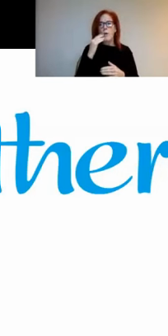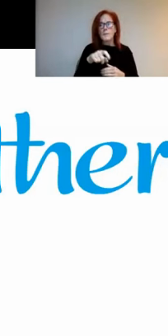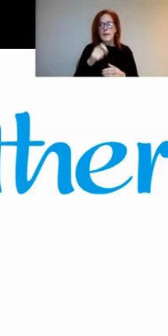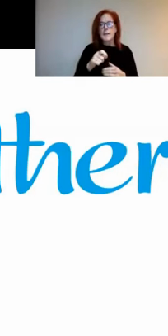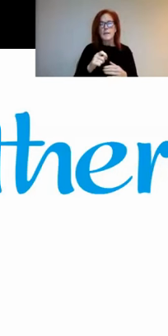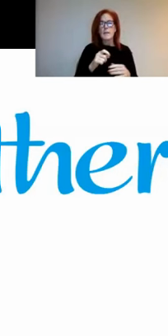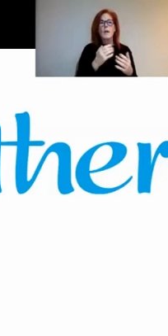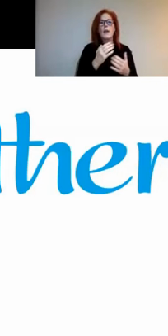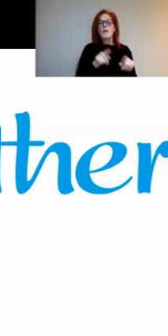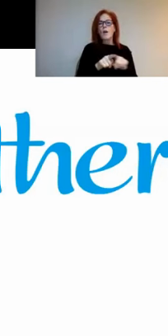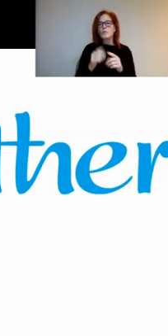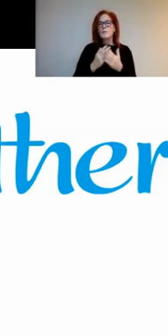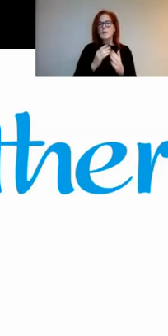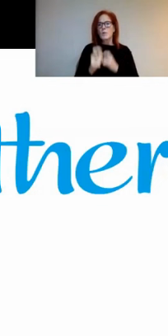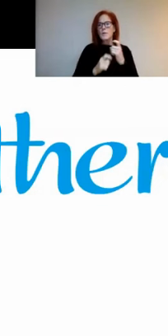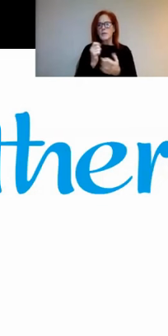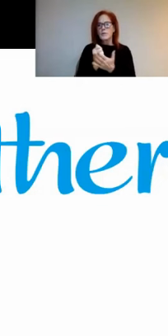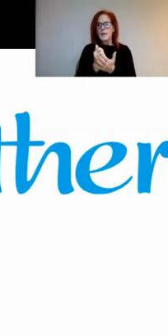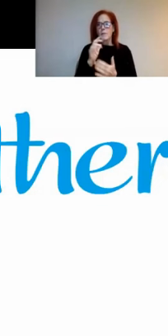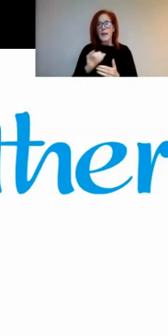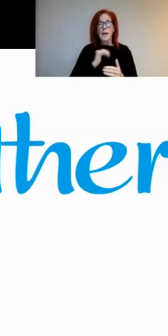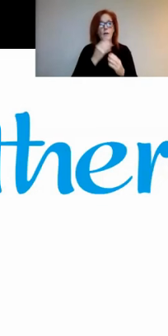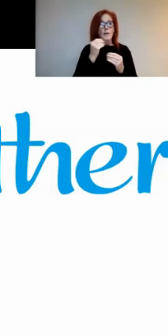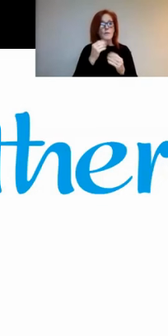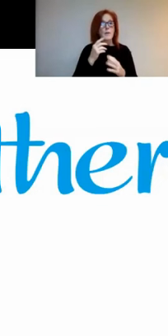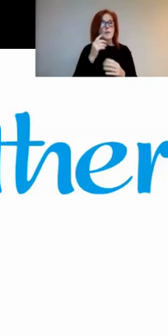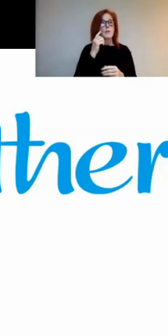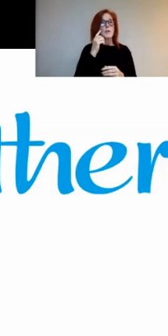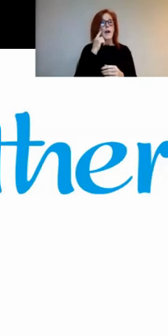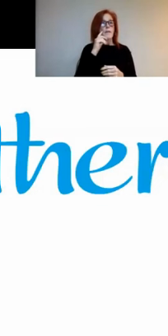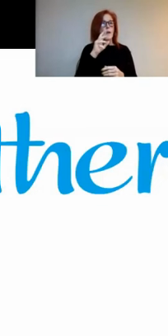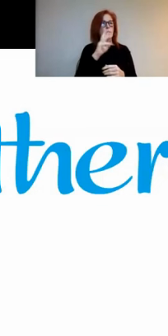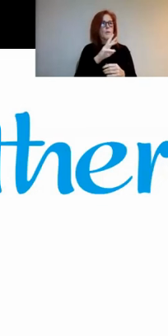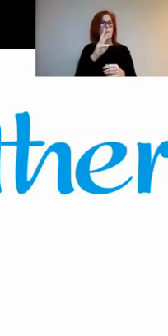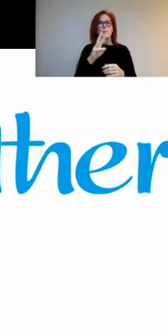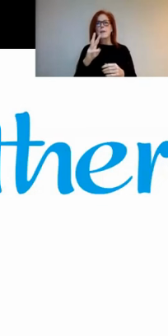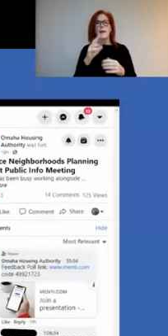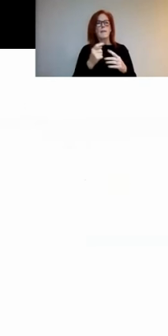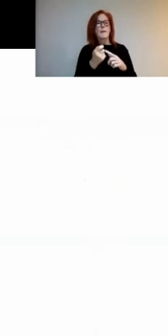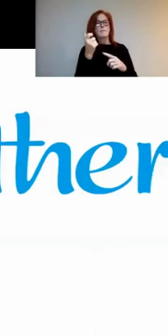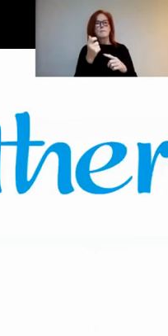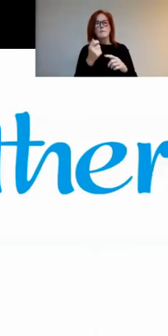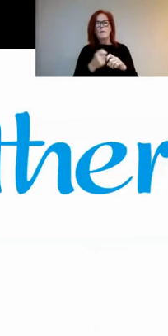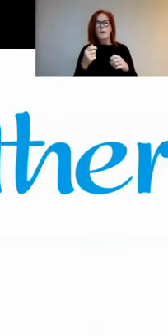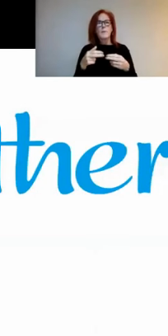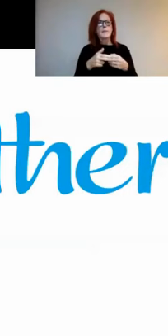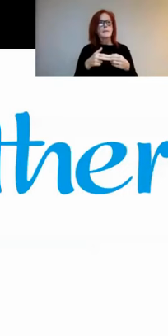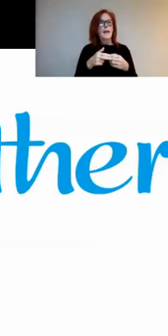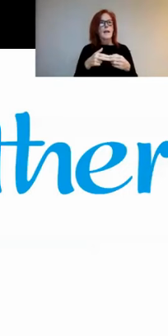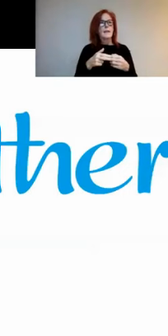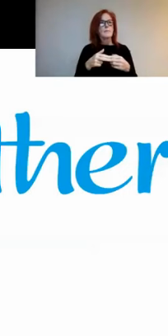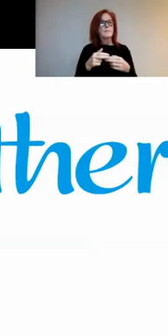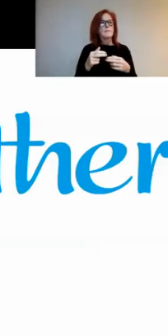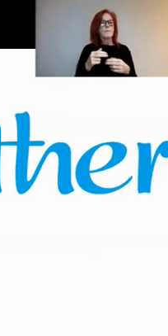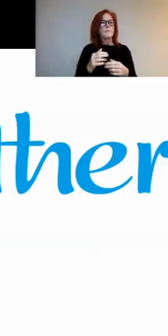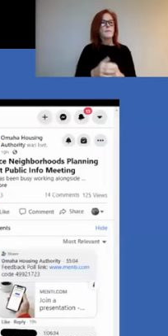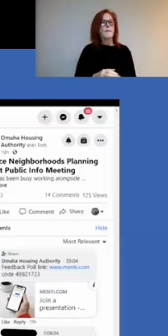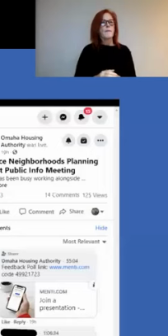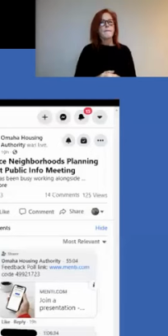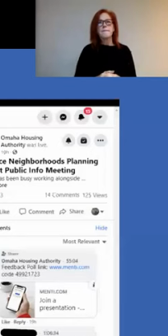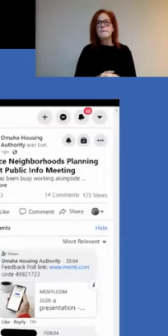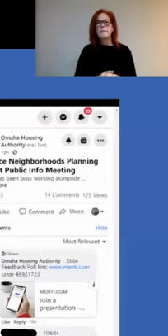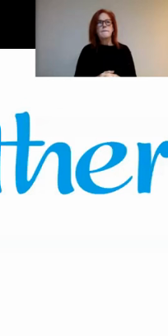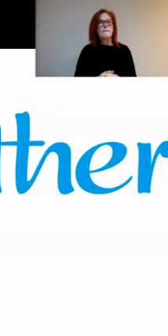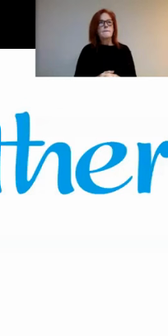If they have no income we do pay 100% of the rent while the case managers work to help them find some form of income whether through disability or employment or something such as that.